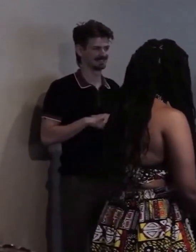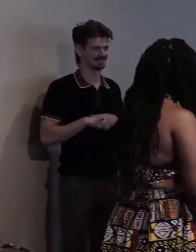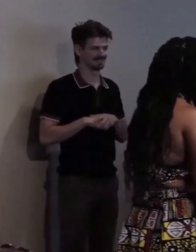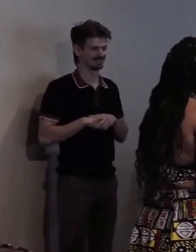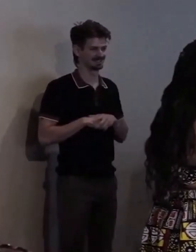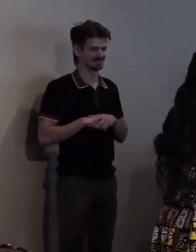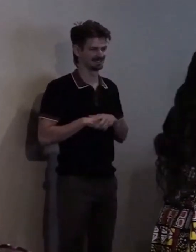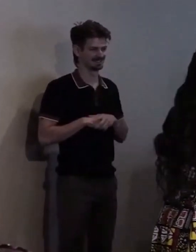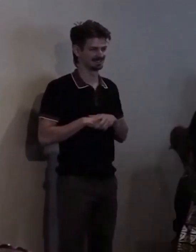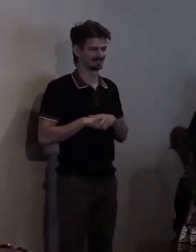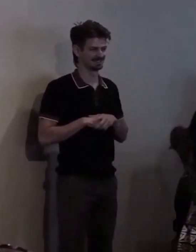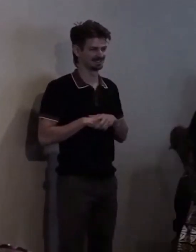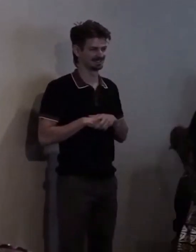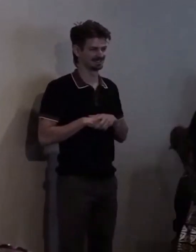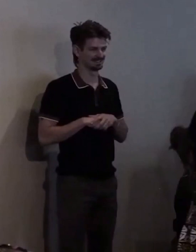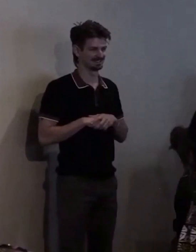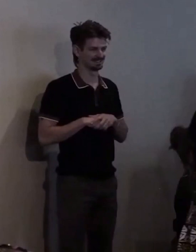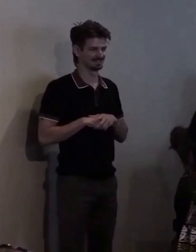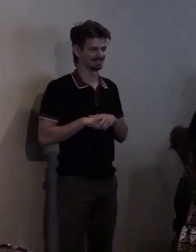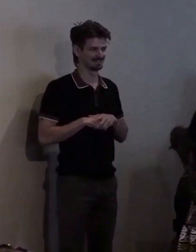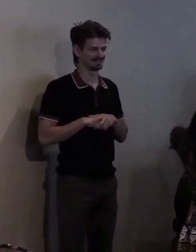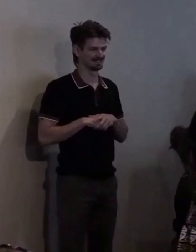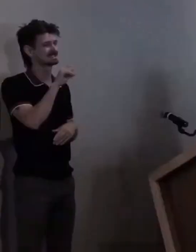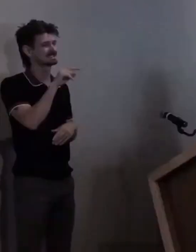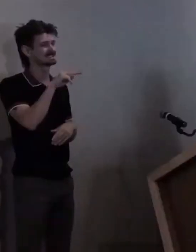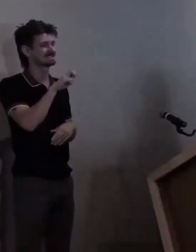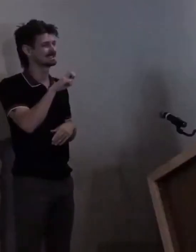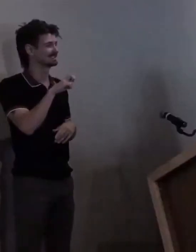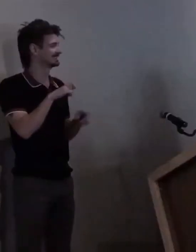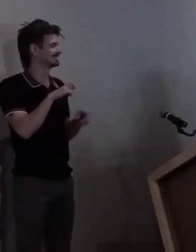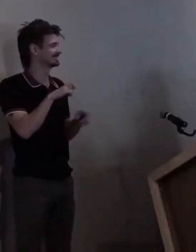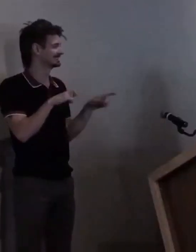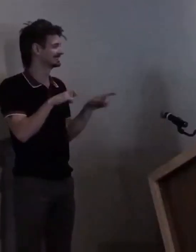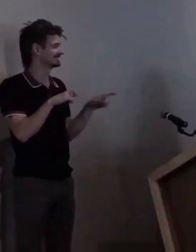Thanks Christine, we really appreciate it. [Christine] Bye...